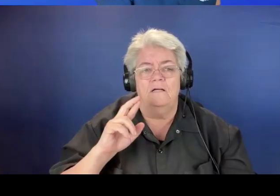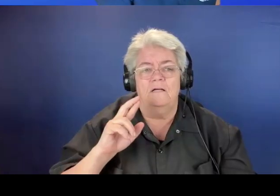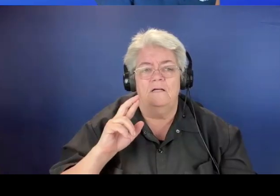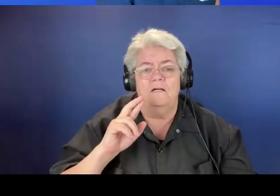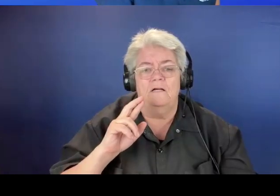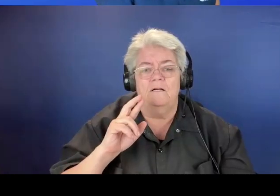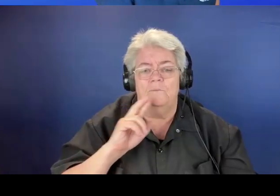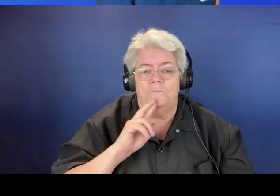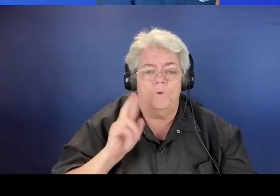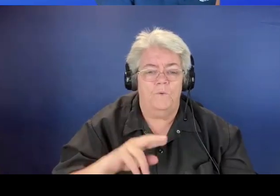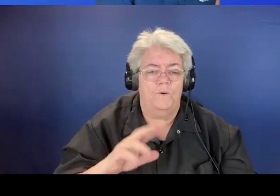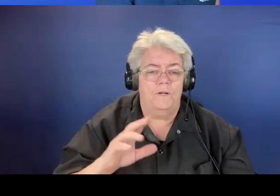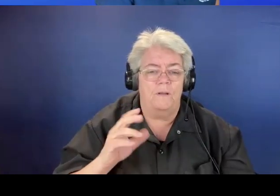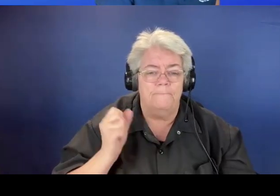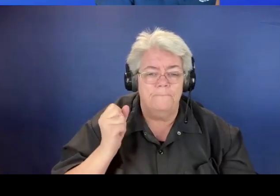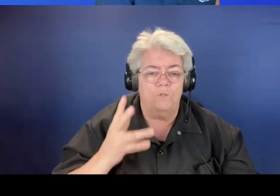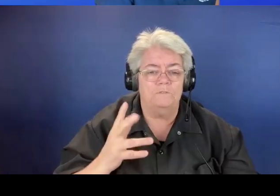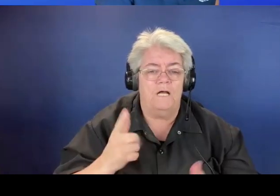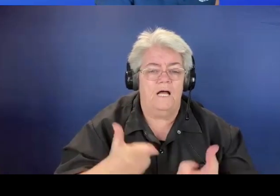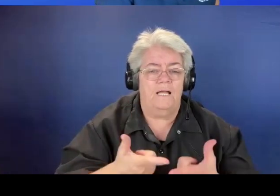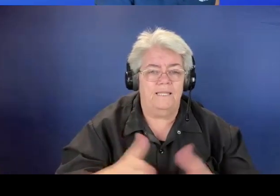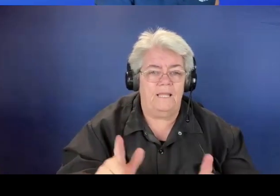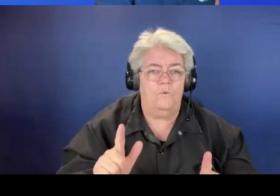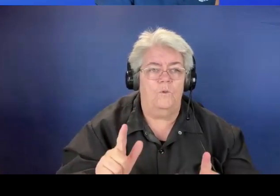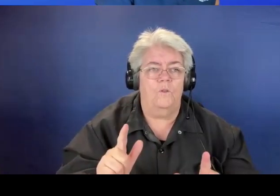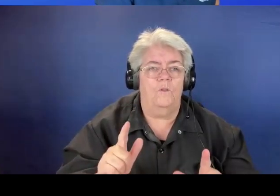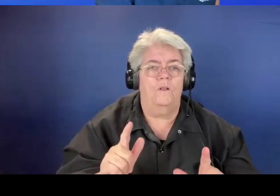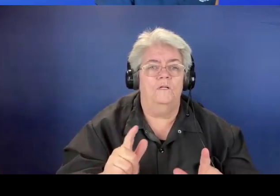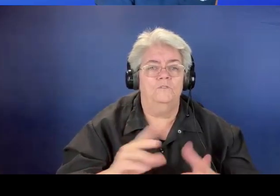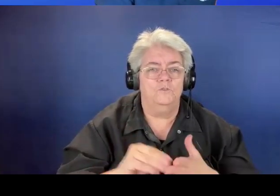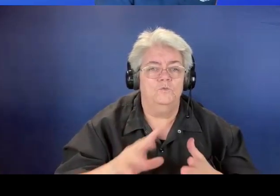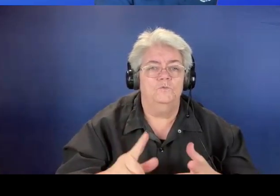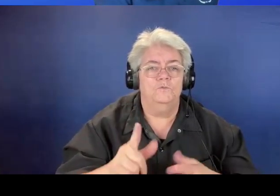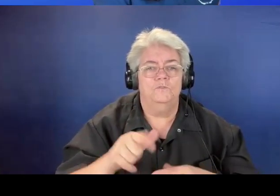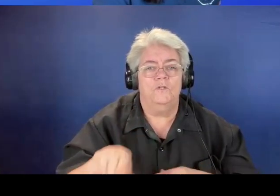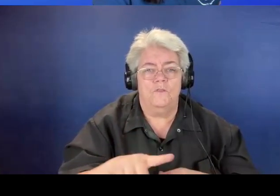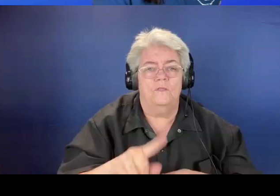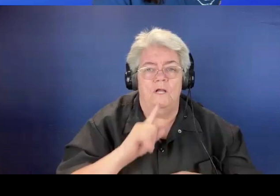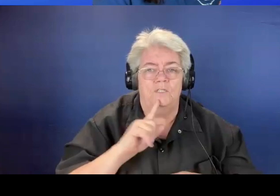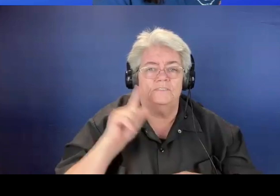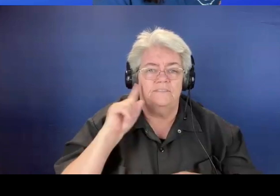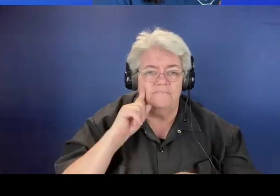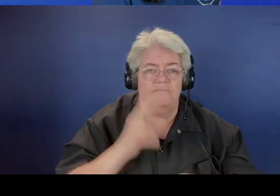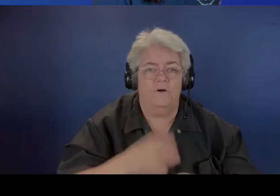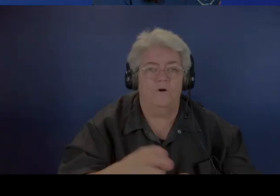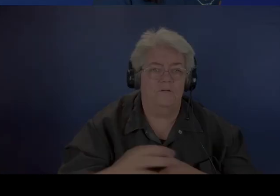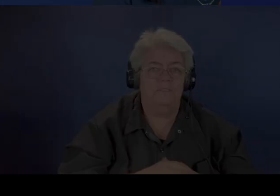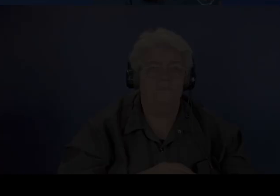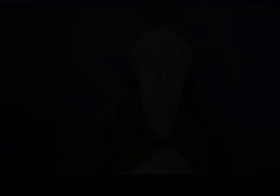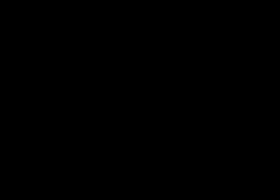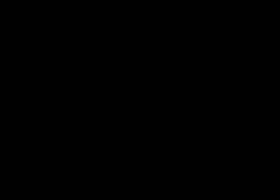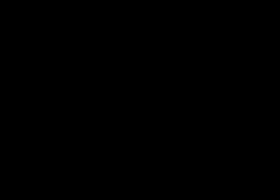students who are DHH. So sorry.